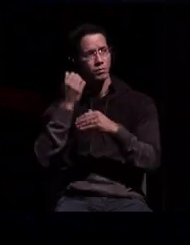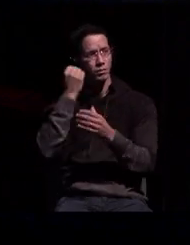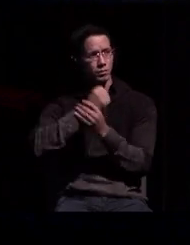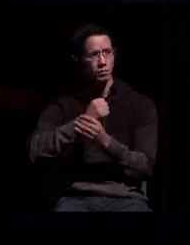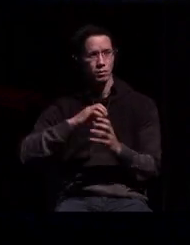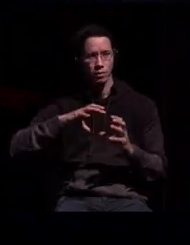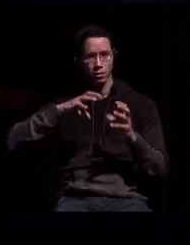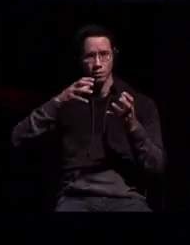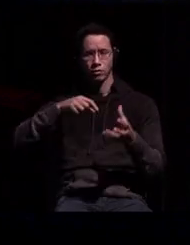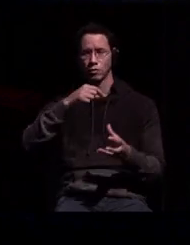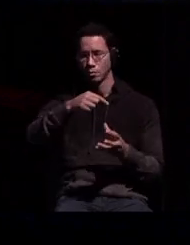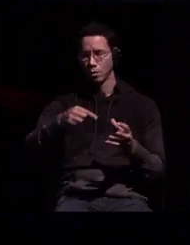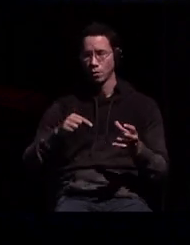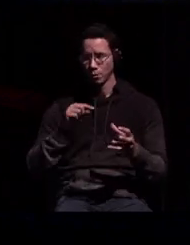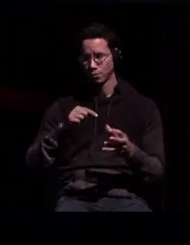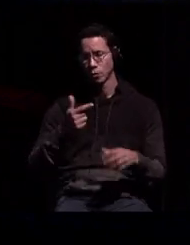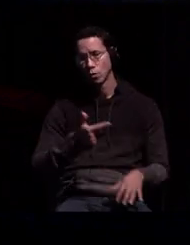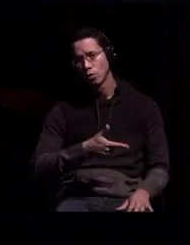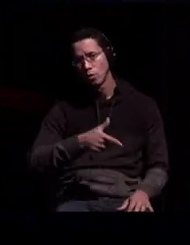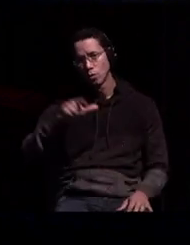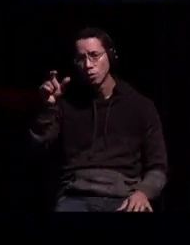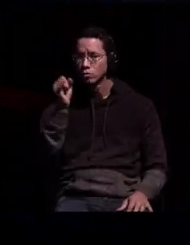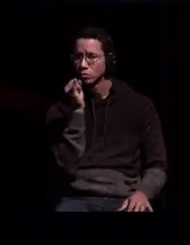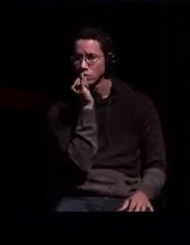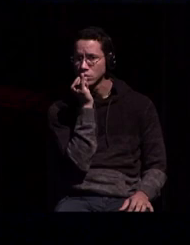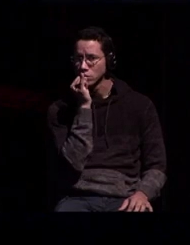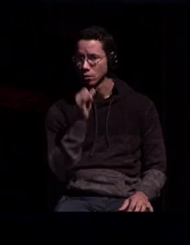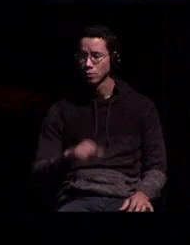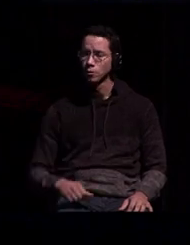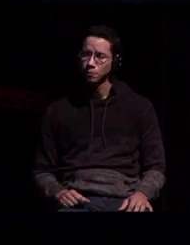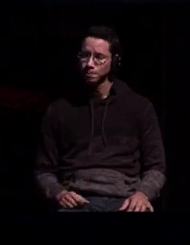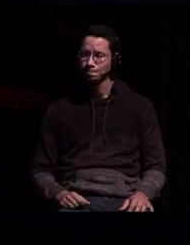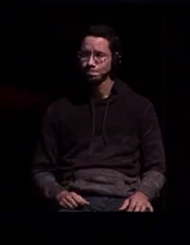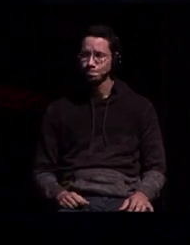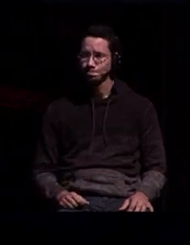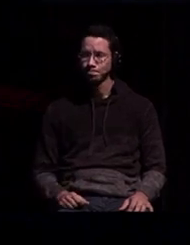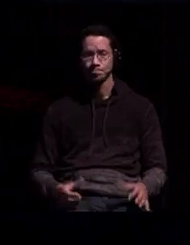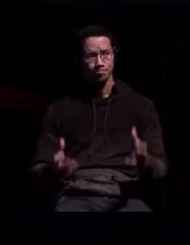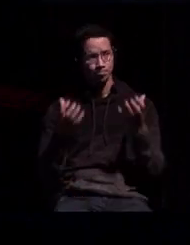Another example: If we want safer tourist destinations